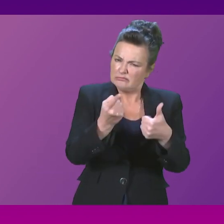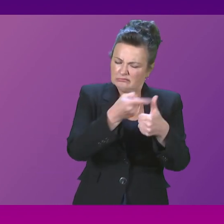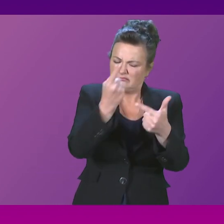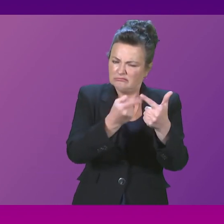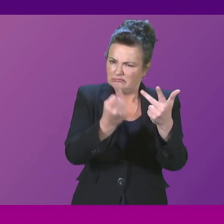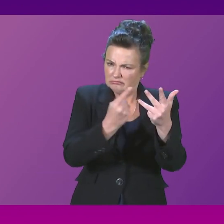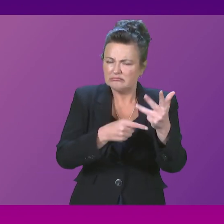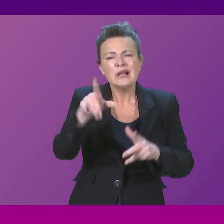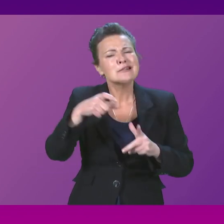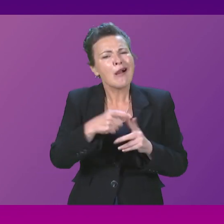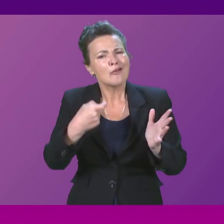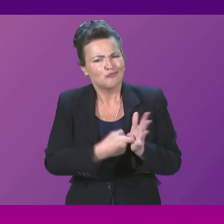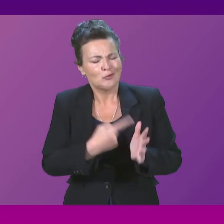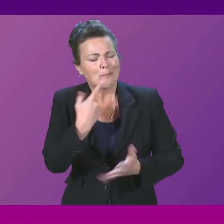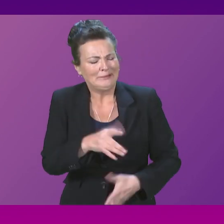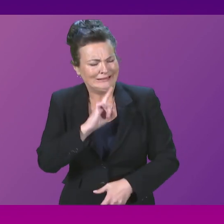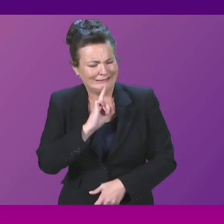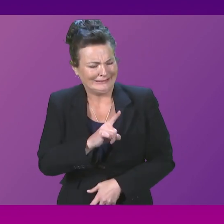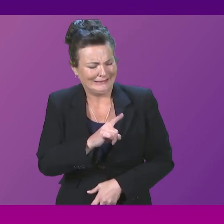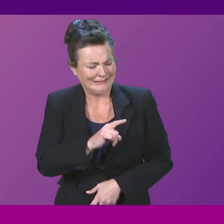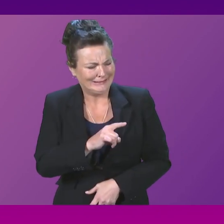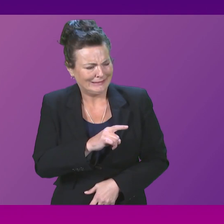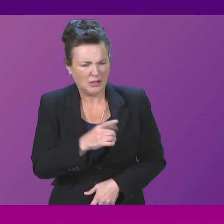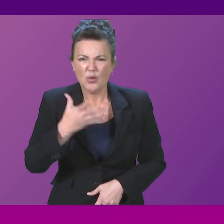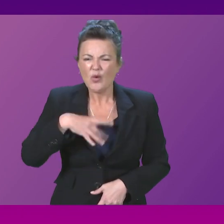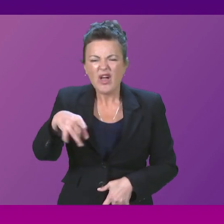Douglas Ross says that we want to abandon the pound.